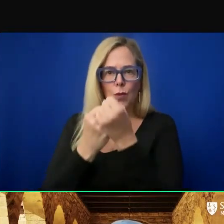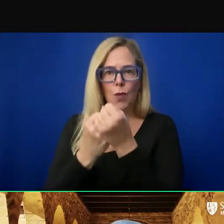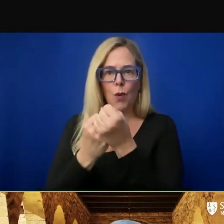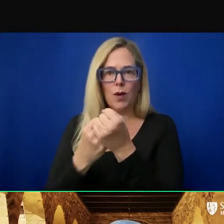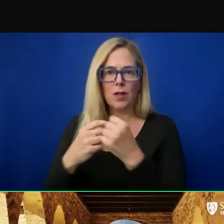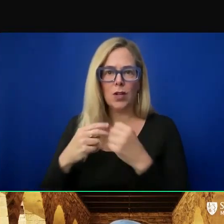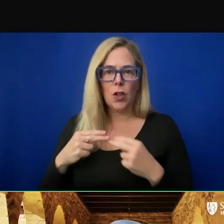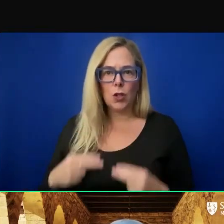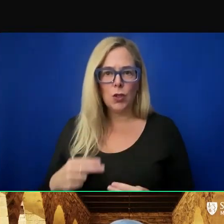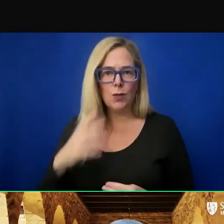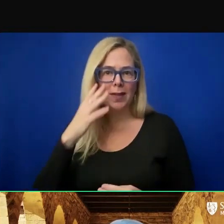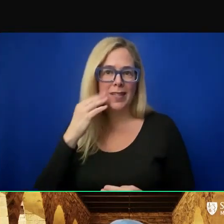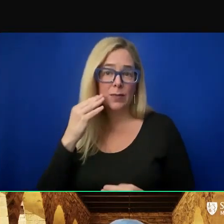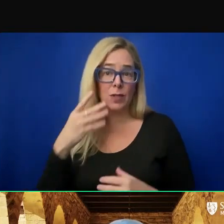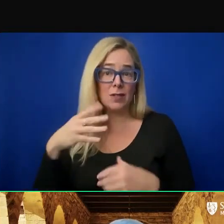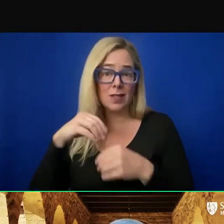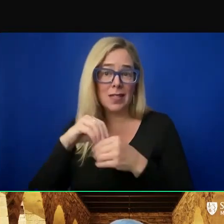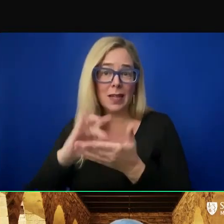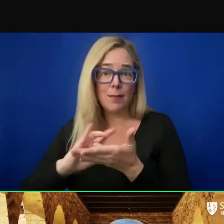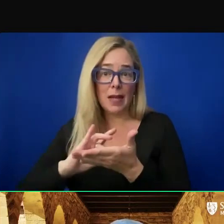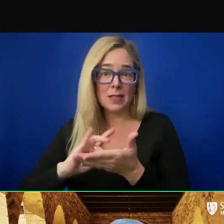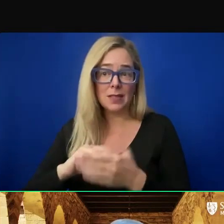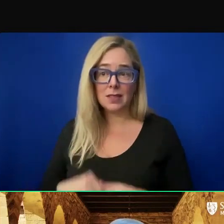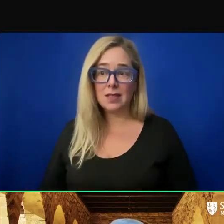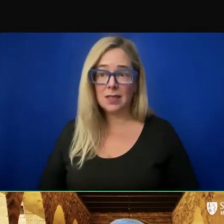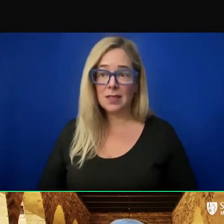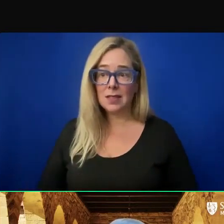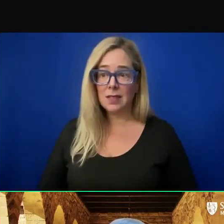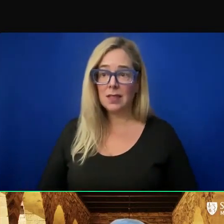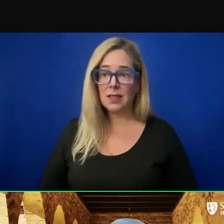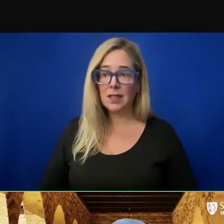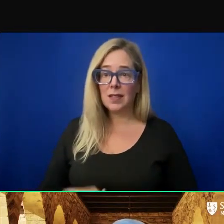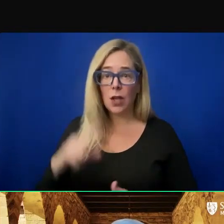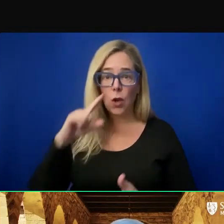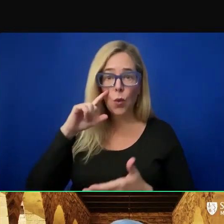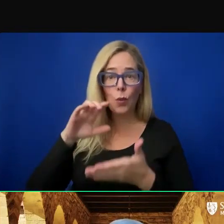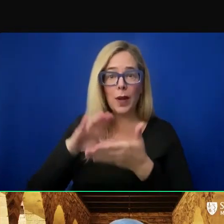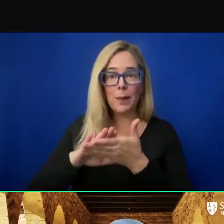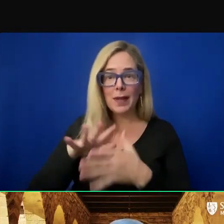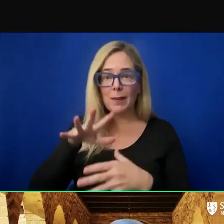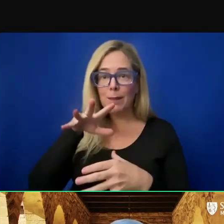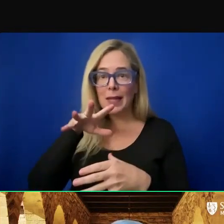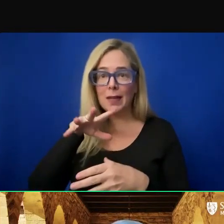believe being present is essential to the well being of both patients and caregivers.